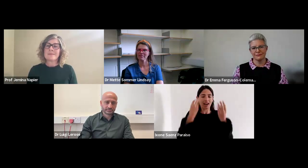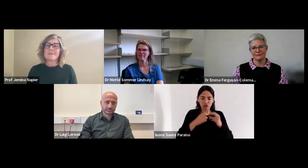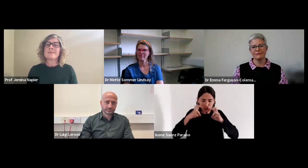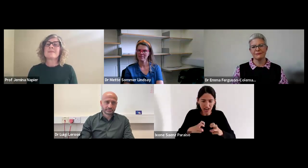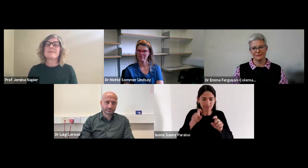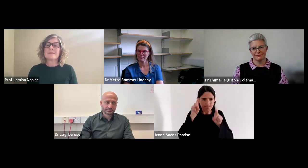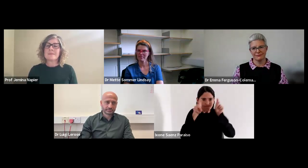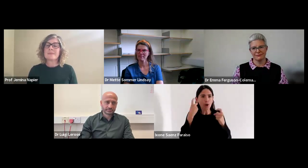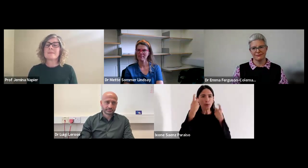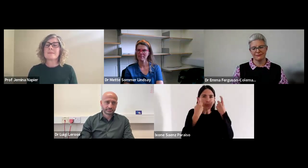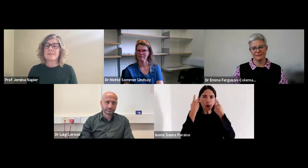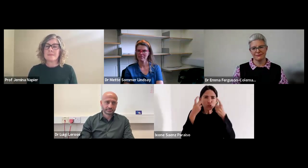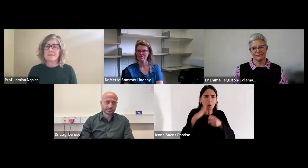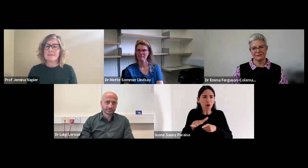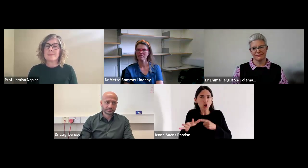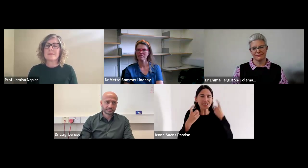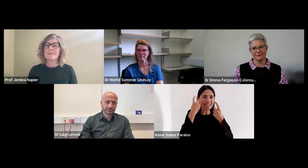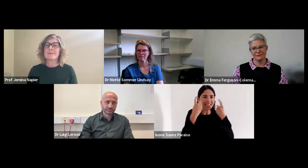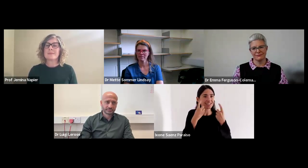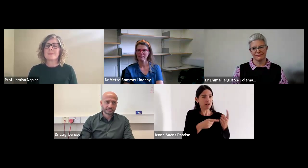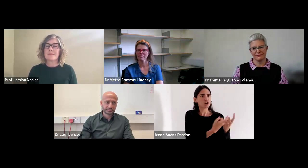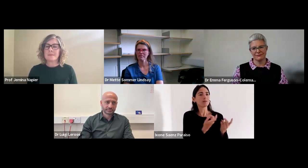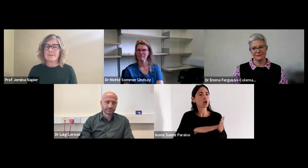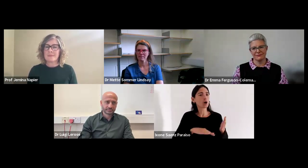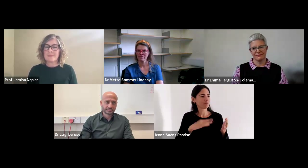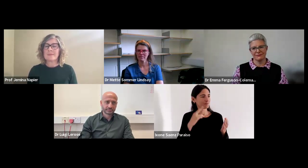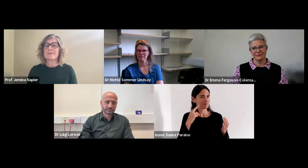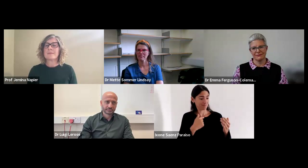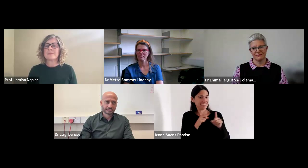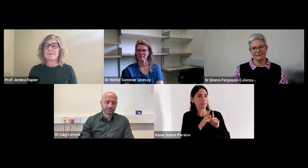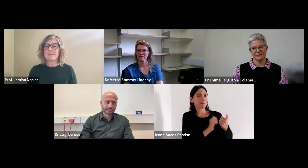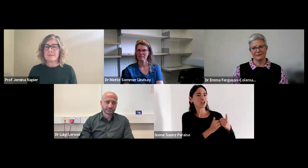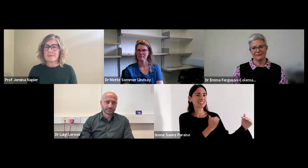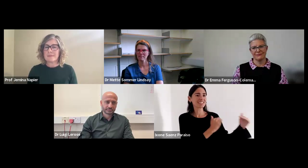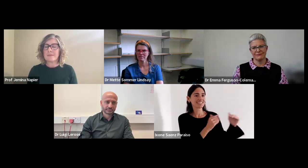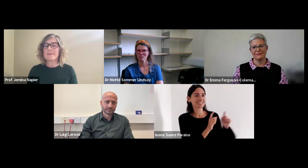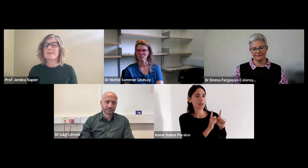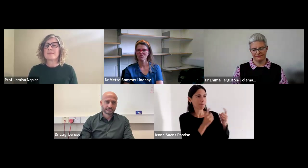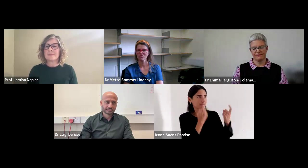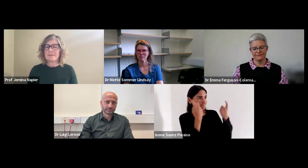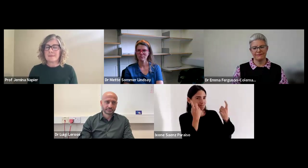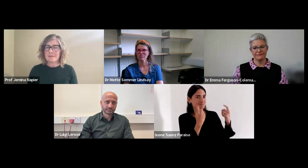university was very different. It was about thought-provoking research ideas coming from